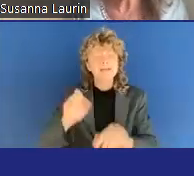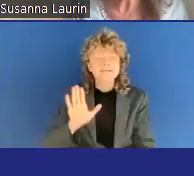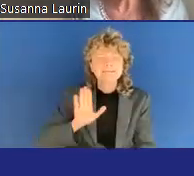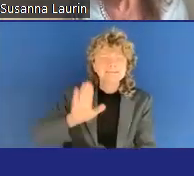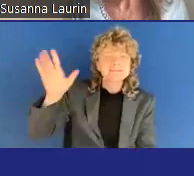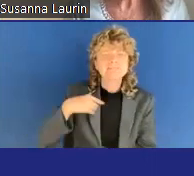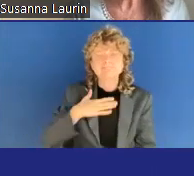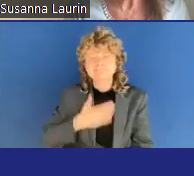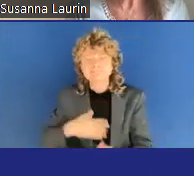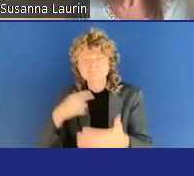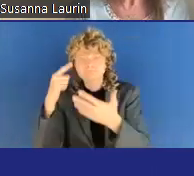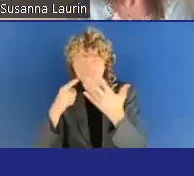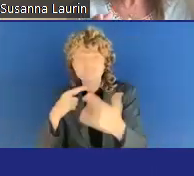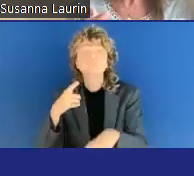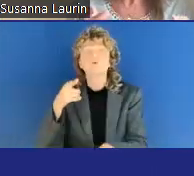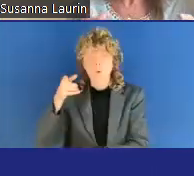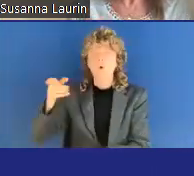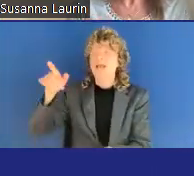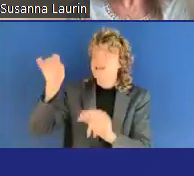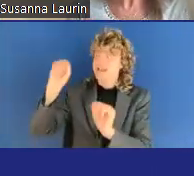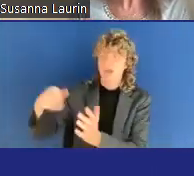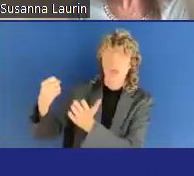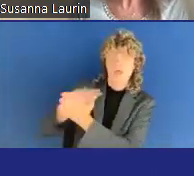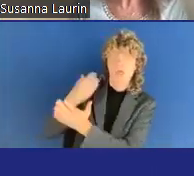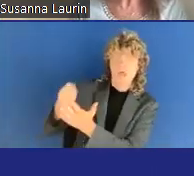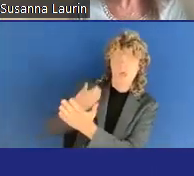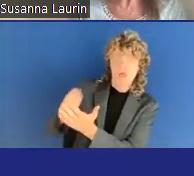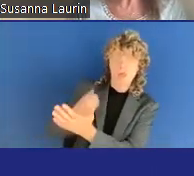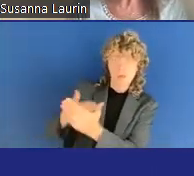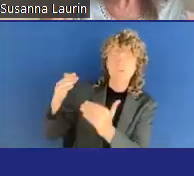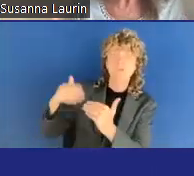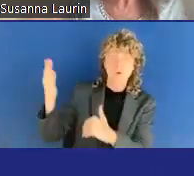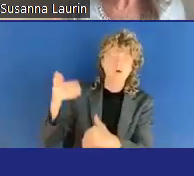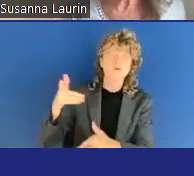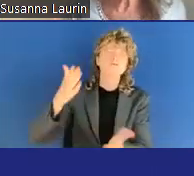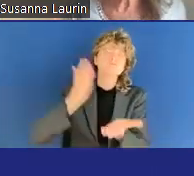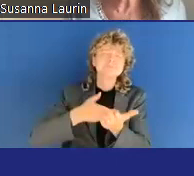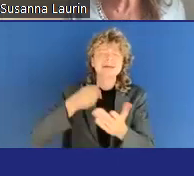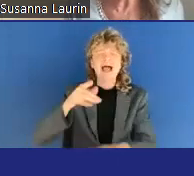So it's just the kind of localization of IAAP. It's just an extra bonus, so to speak,